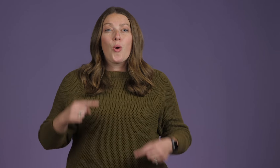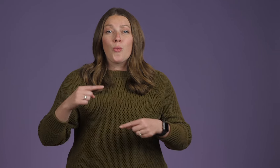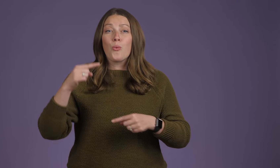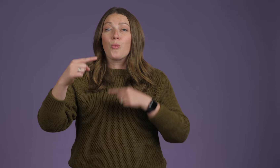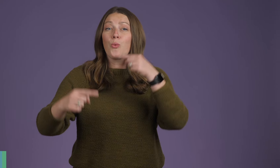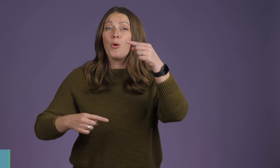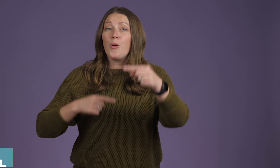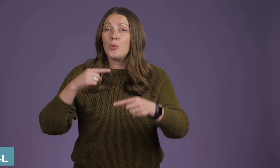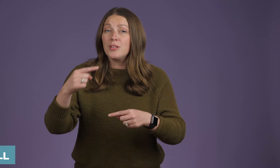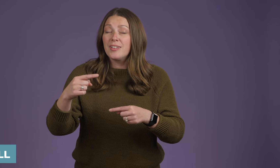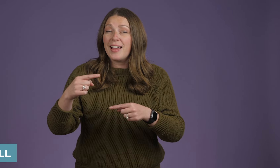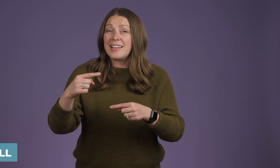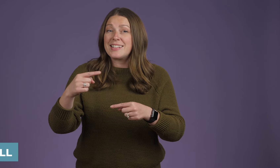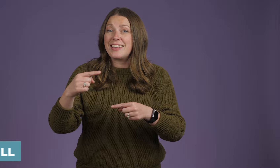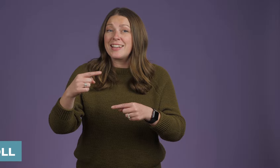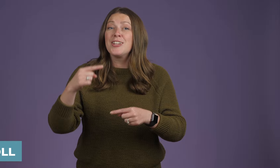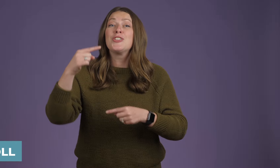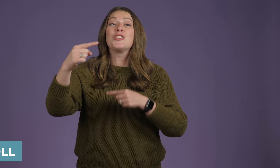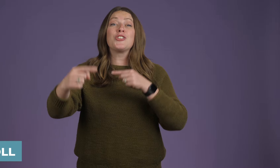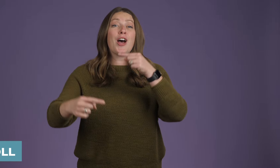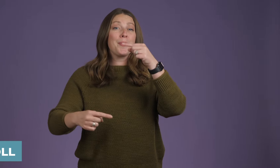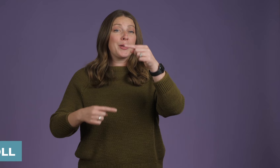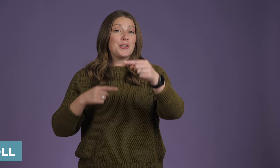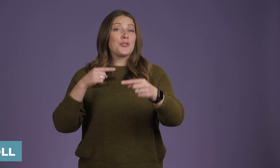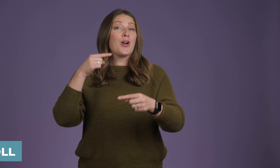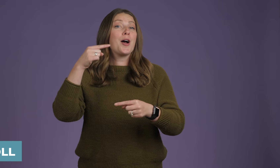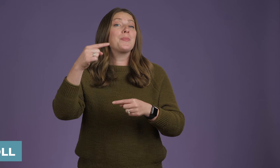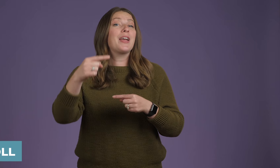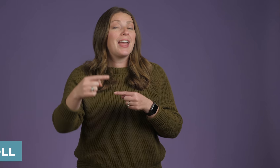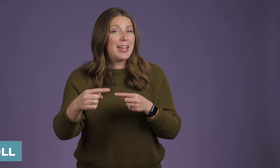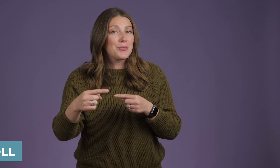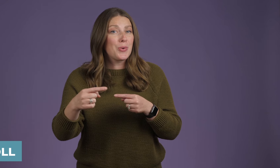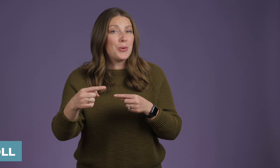Roll as in, to stop, Drop and roll.